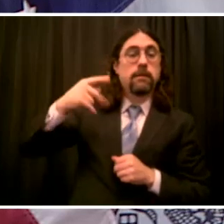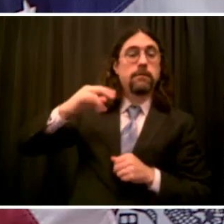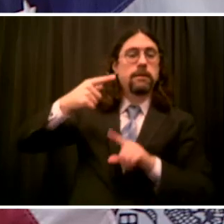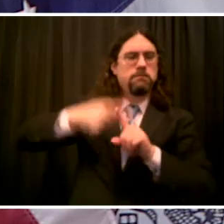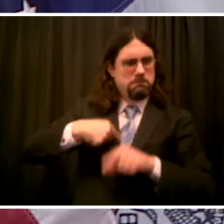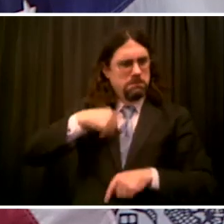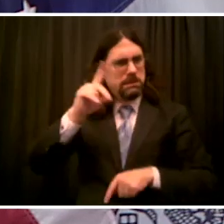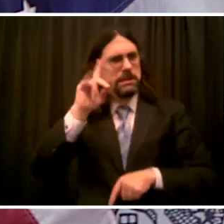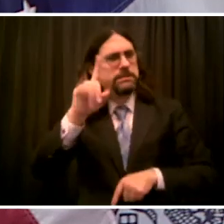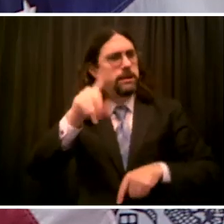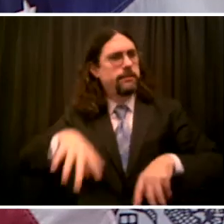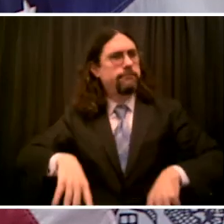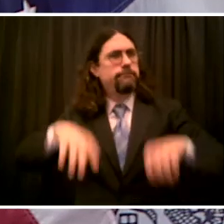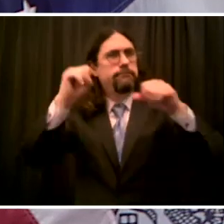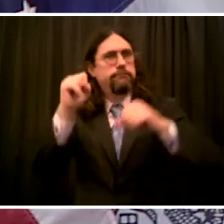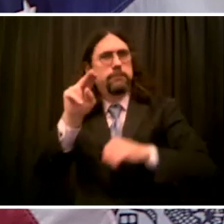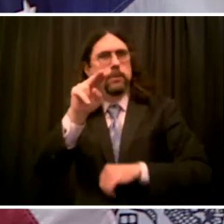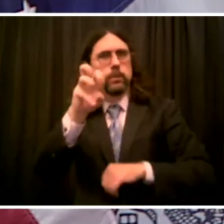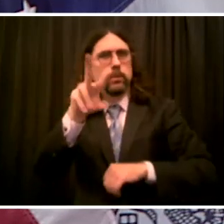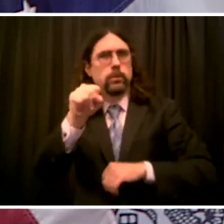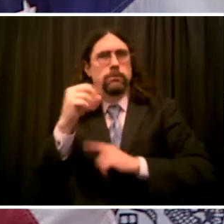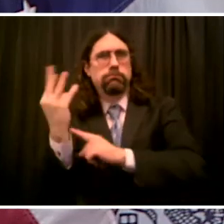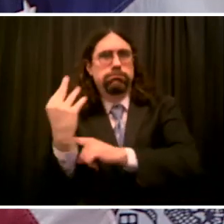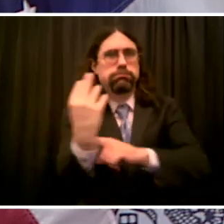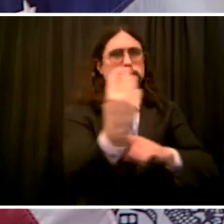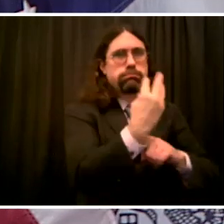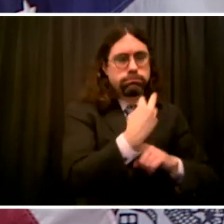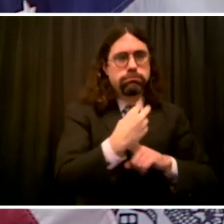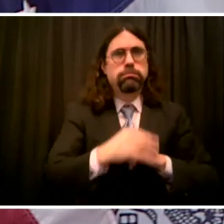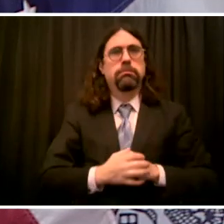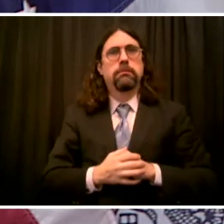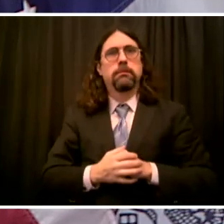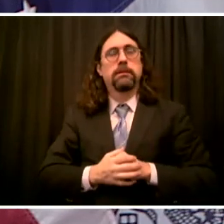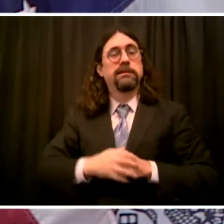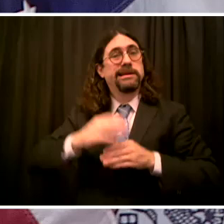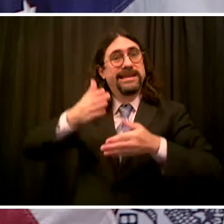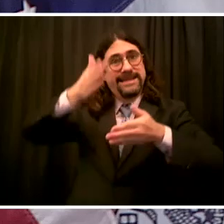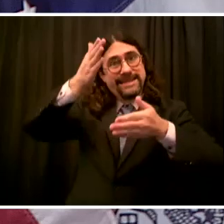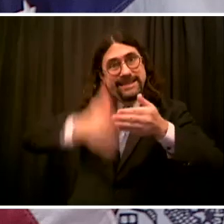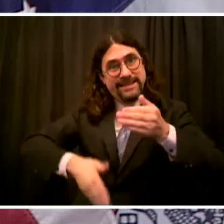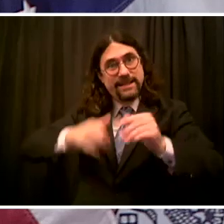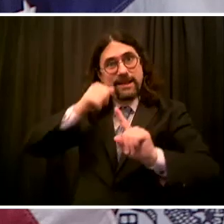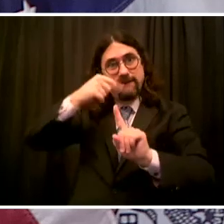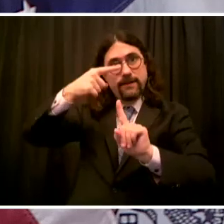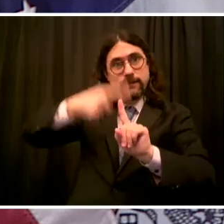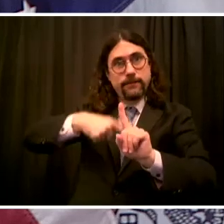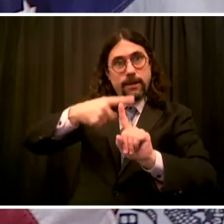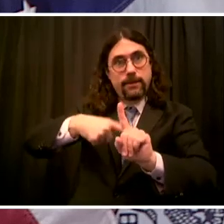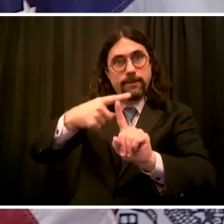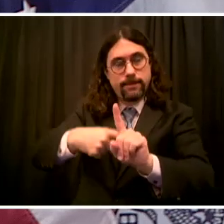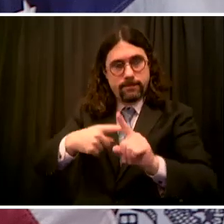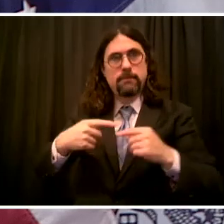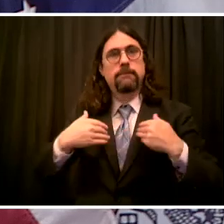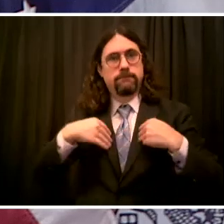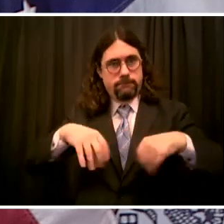THERE'S NO PLAN IMMEDIATELY RIGHT NOW TO JUMP BACK INTO THE QUOTE/UNQUOTE